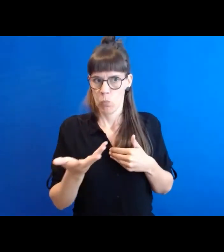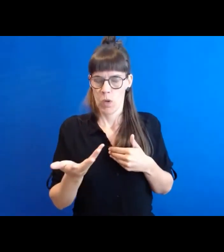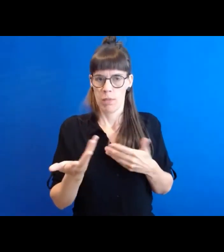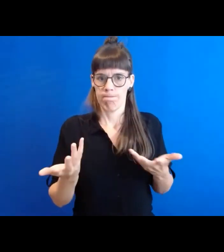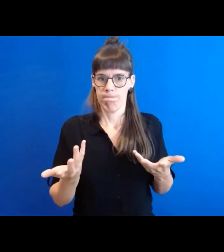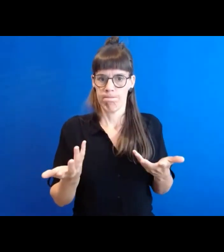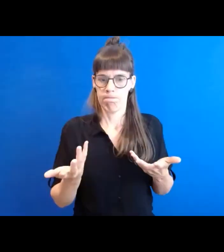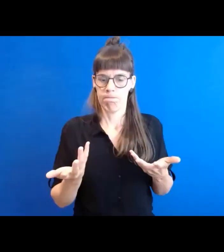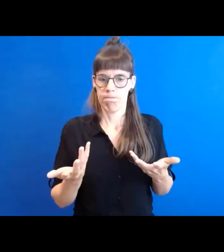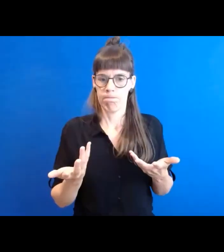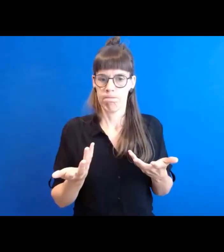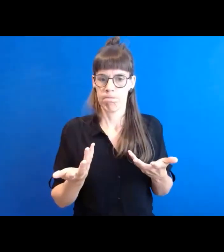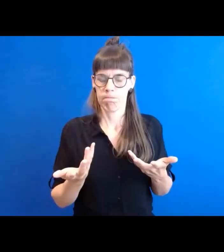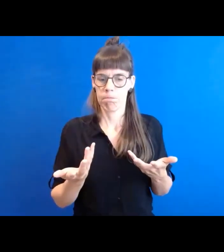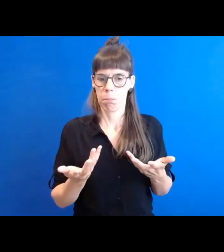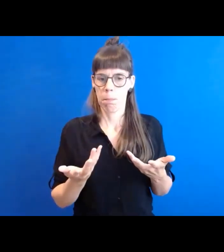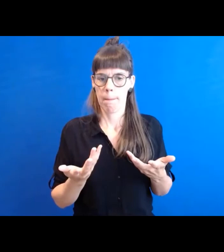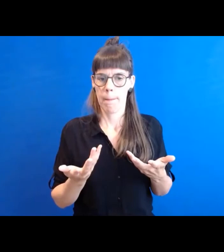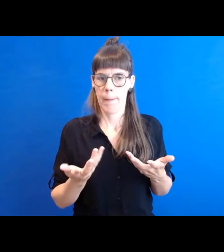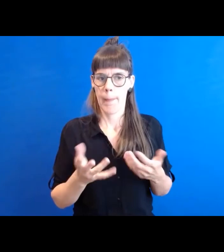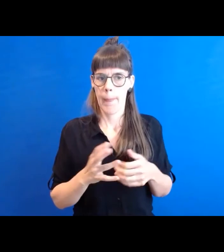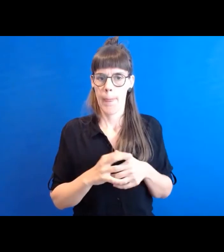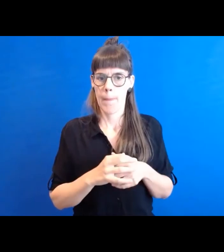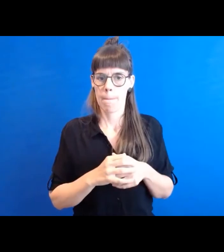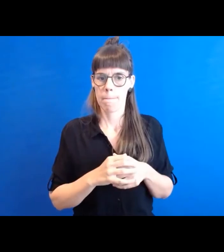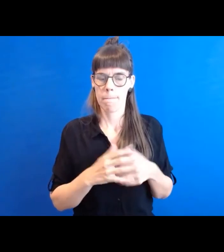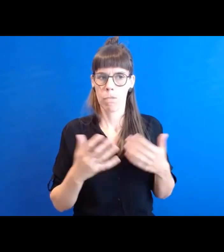s of this disease